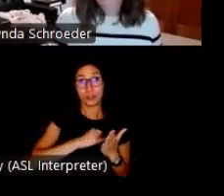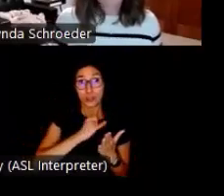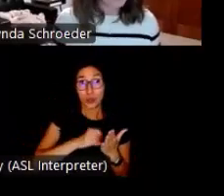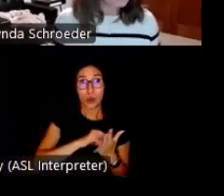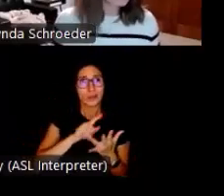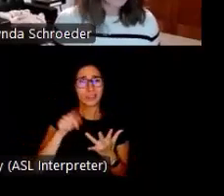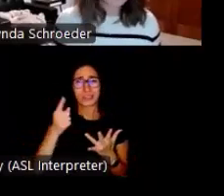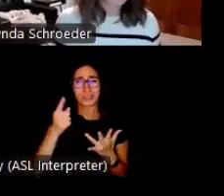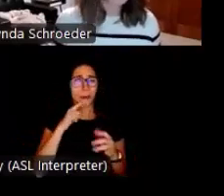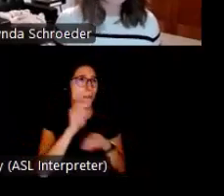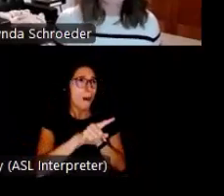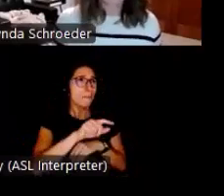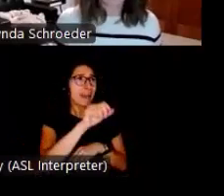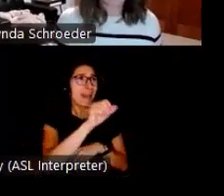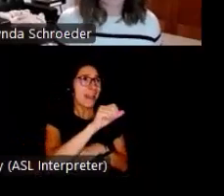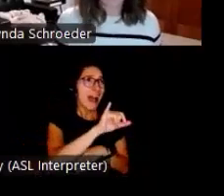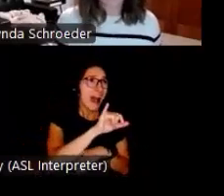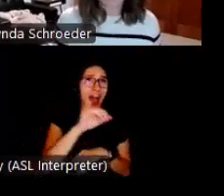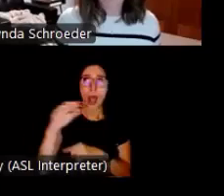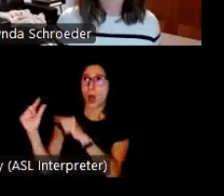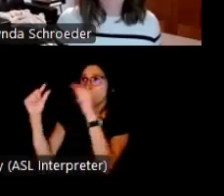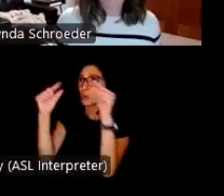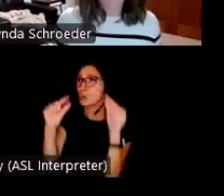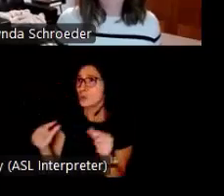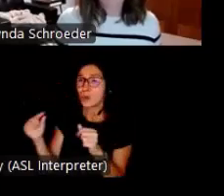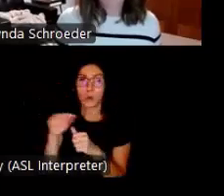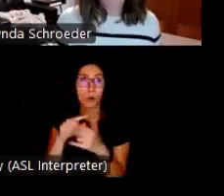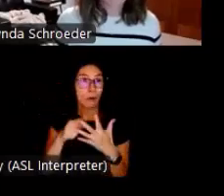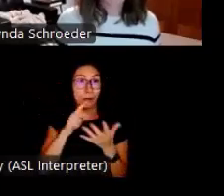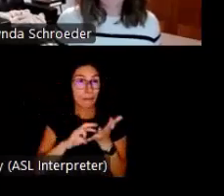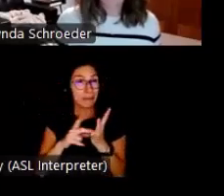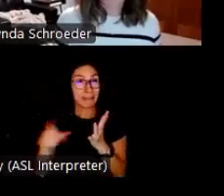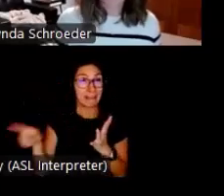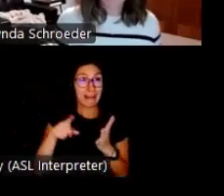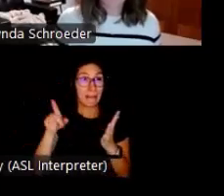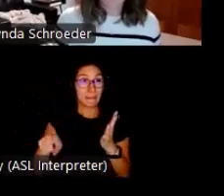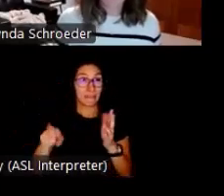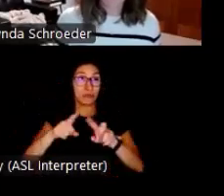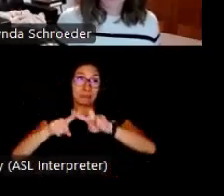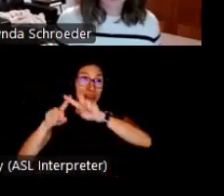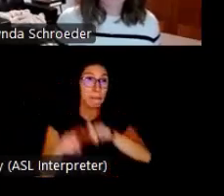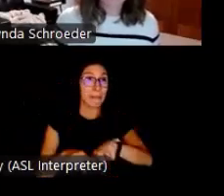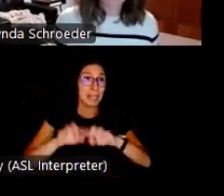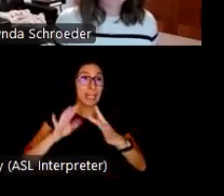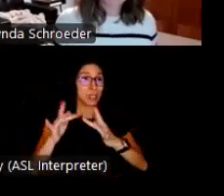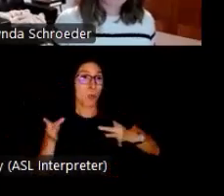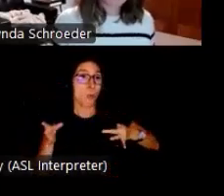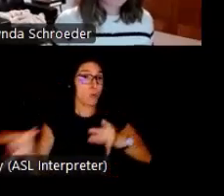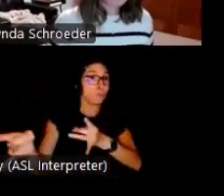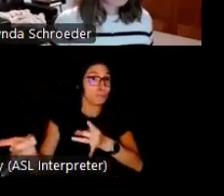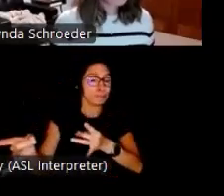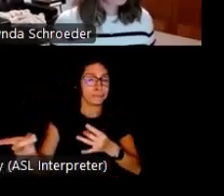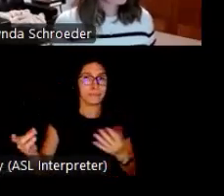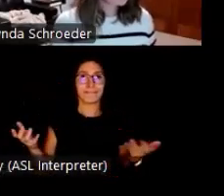Those require really strong broadband access. And we won't always have that in rural.